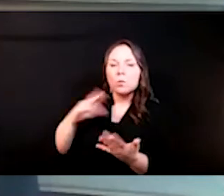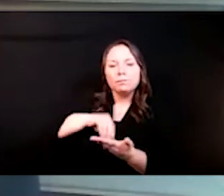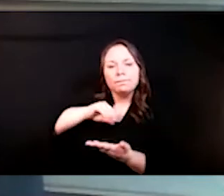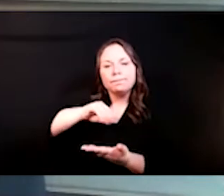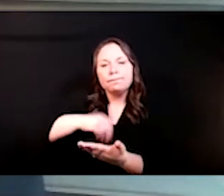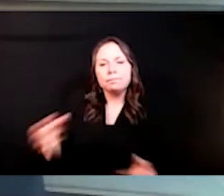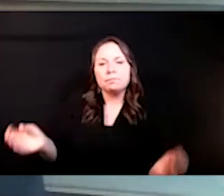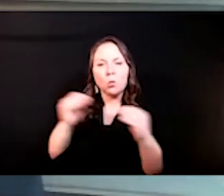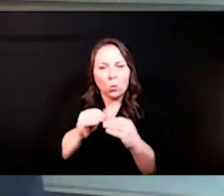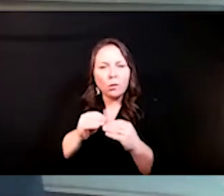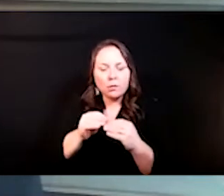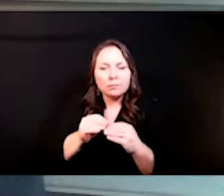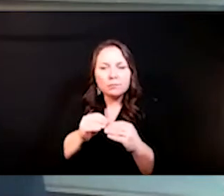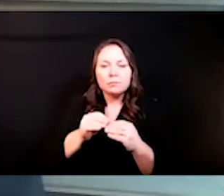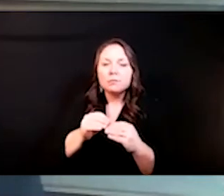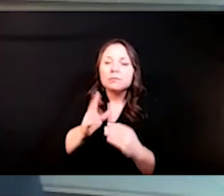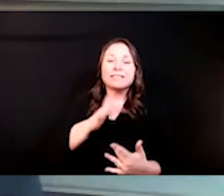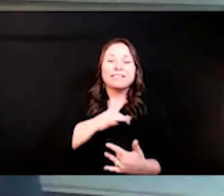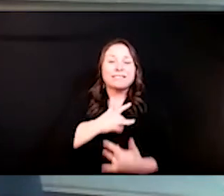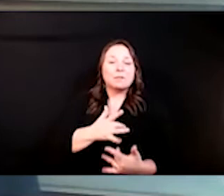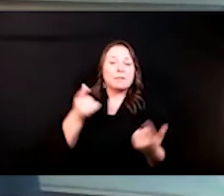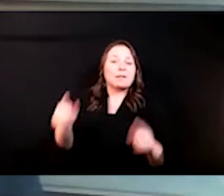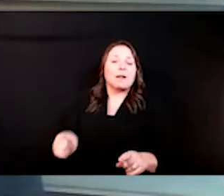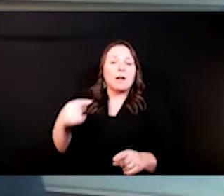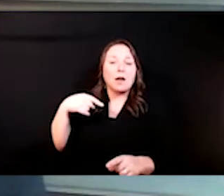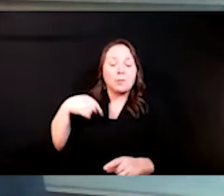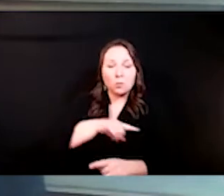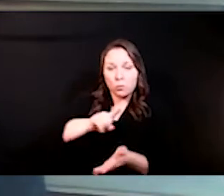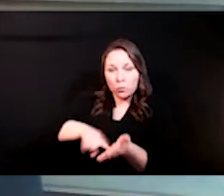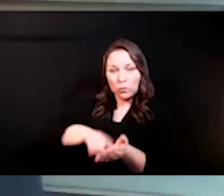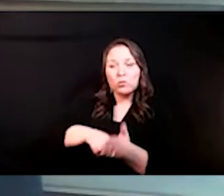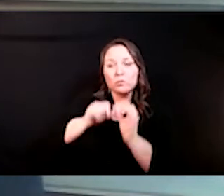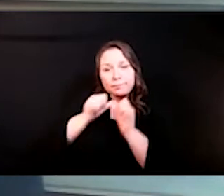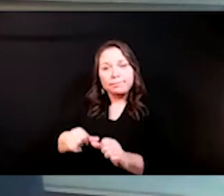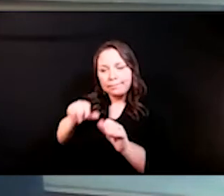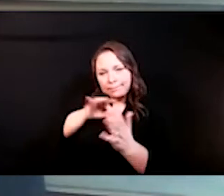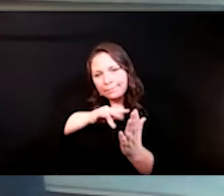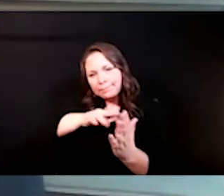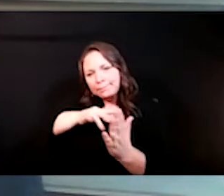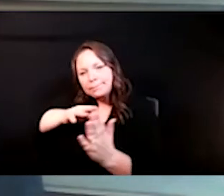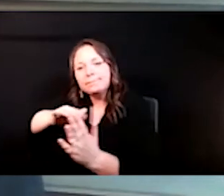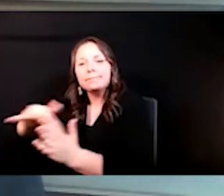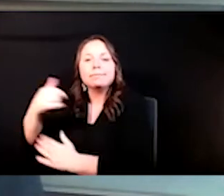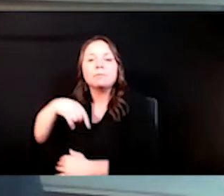TO HAVE TO WAIT AND LEARN MORE INFORMATION AND LIKELY WHAT WE'RE GOING TO SEE AS RESEARCHERS CONTINUE TO